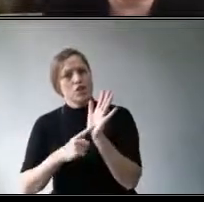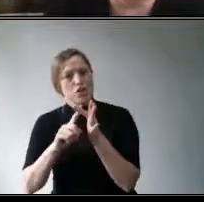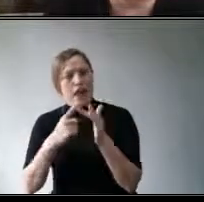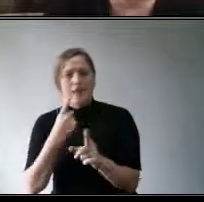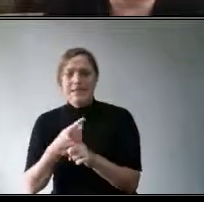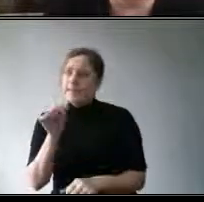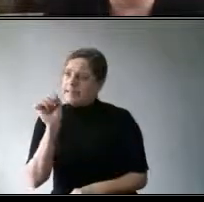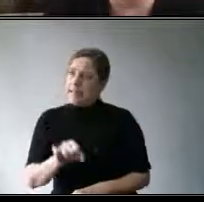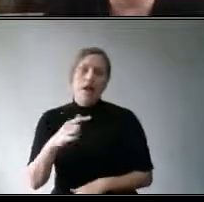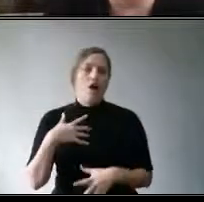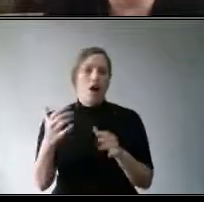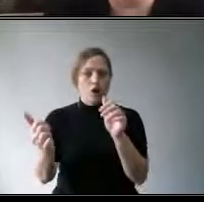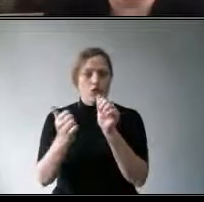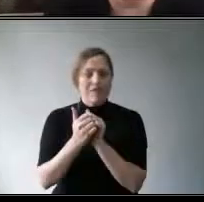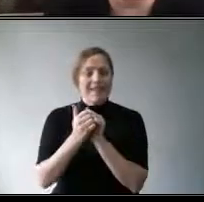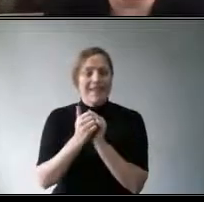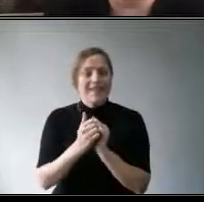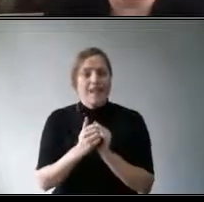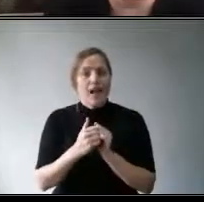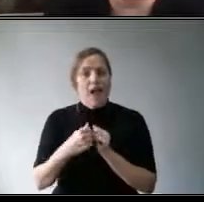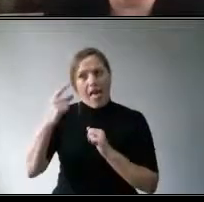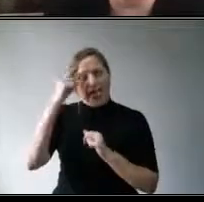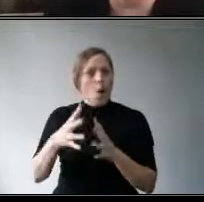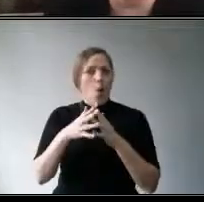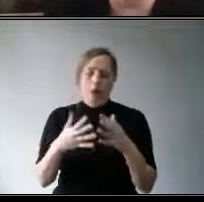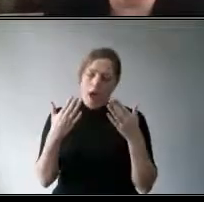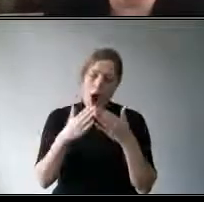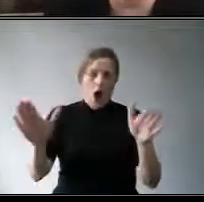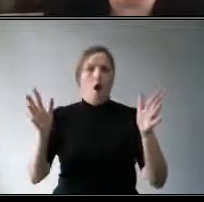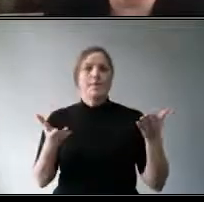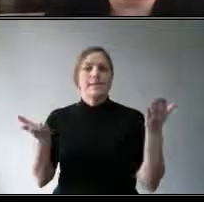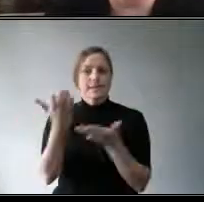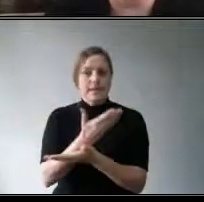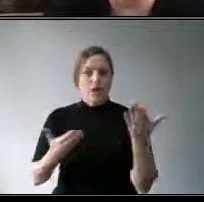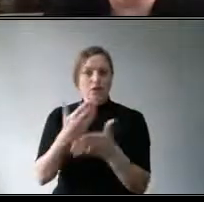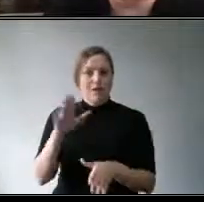in those initials discussions the whole point of the internship is to have those open conversations